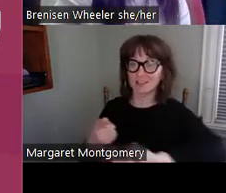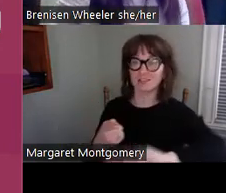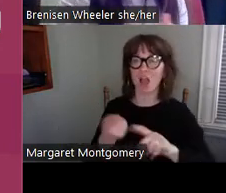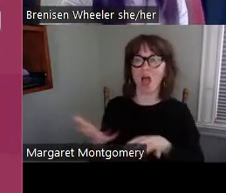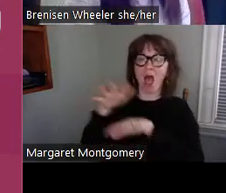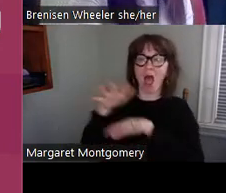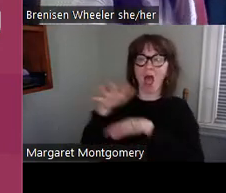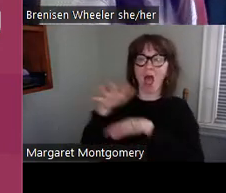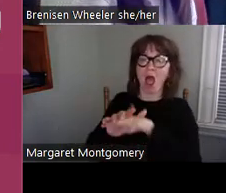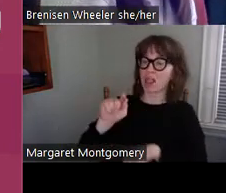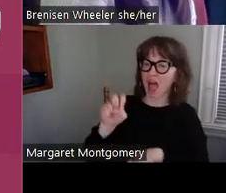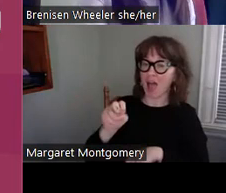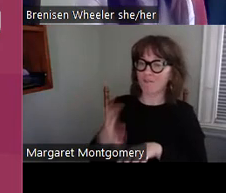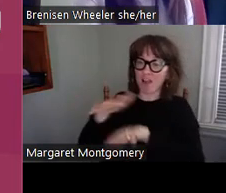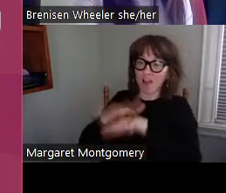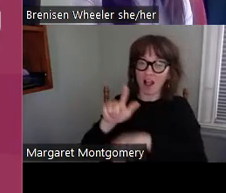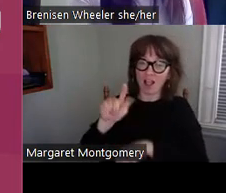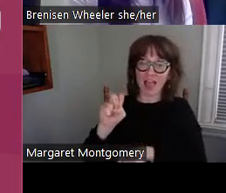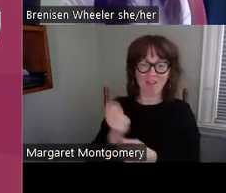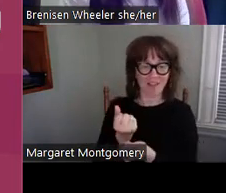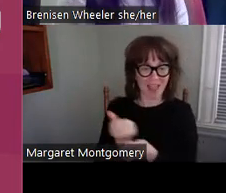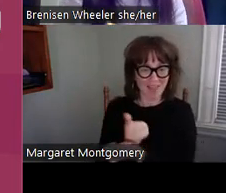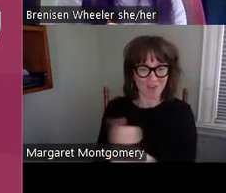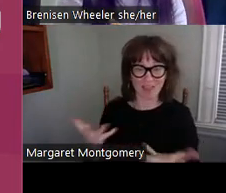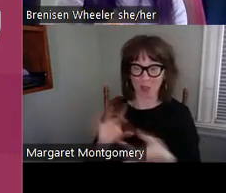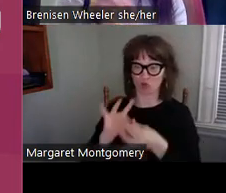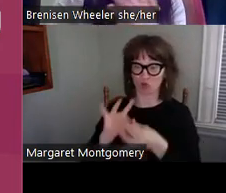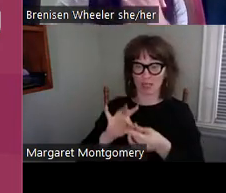12:34:41 progress their relationship to a point where the survivor feels like they're